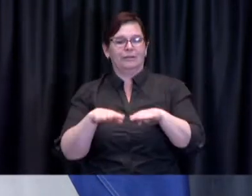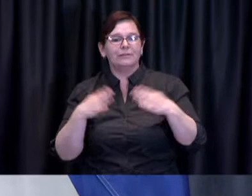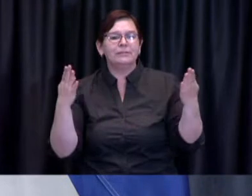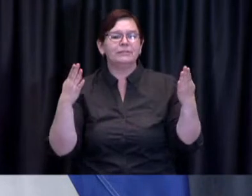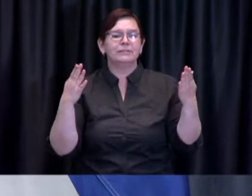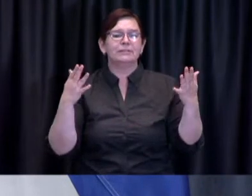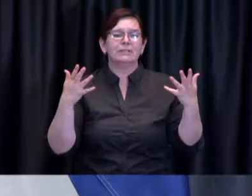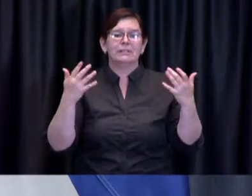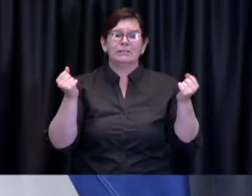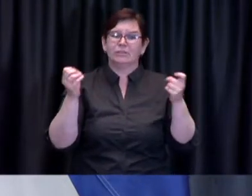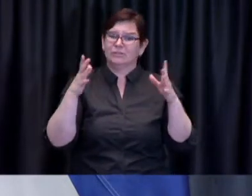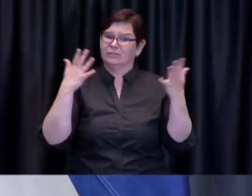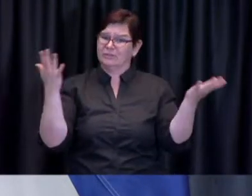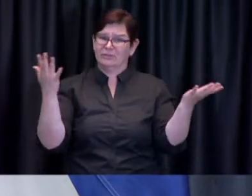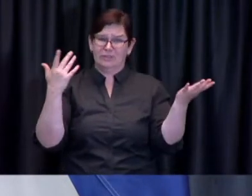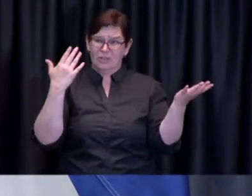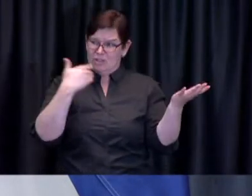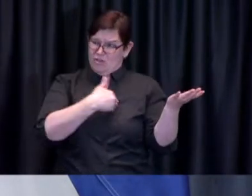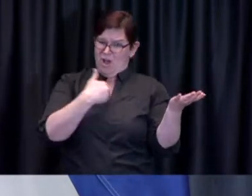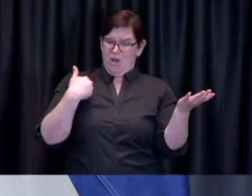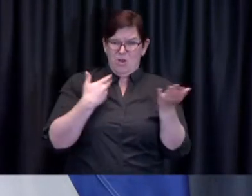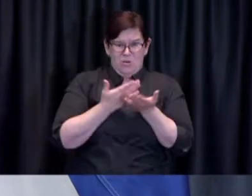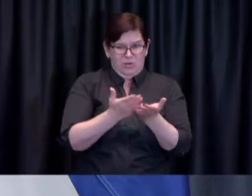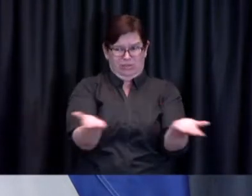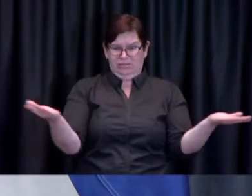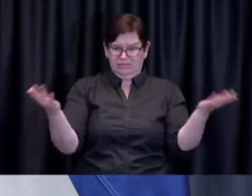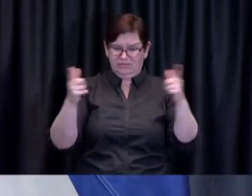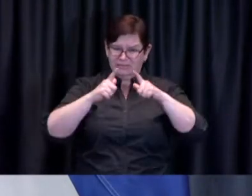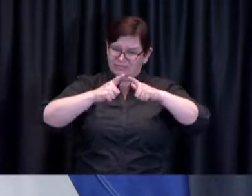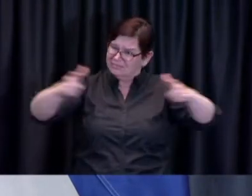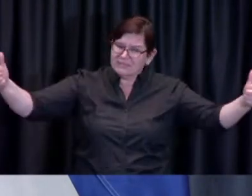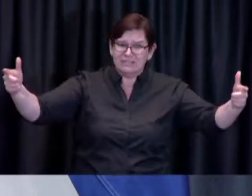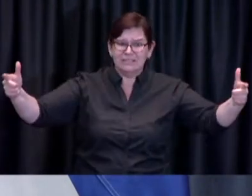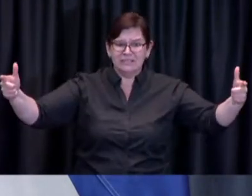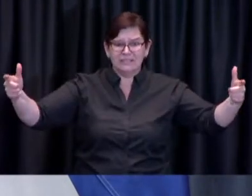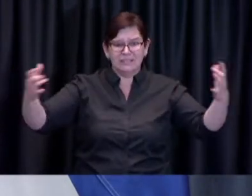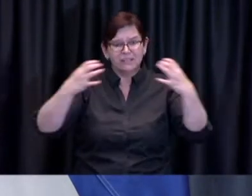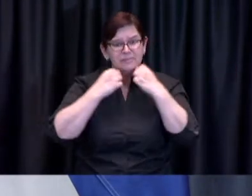we have what it takes to get that done and now it's time for Chief Peggs report for today.